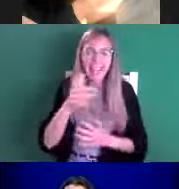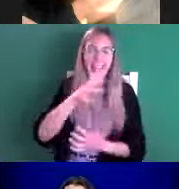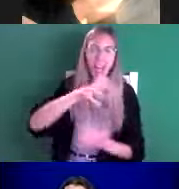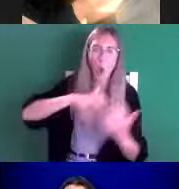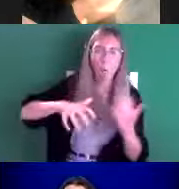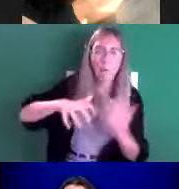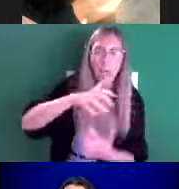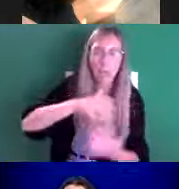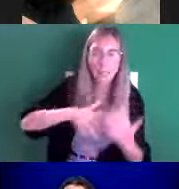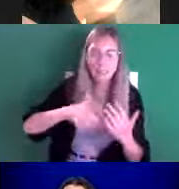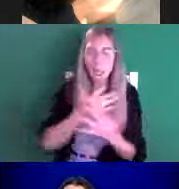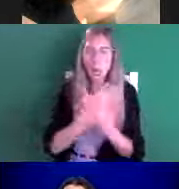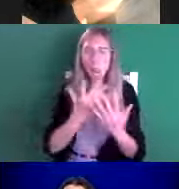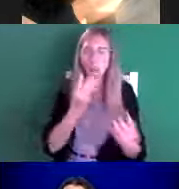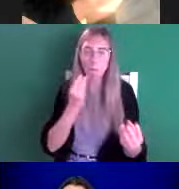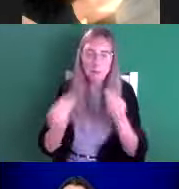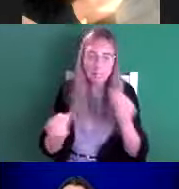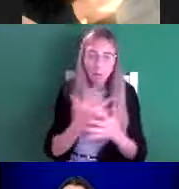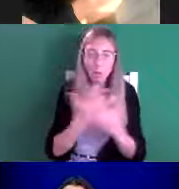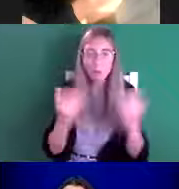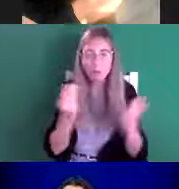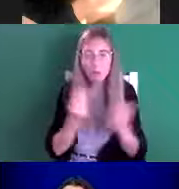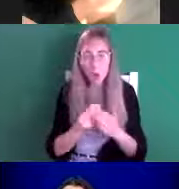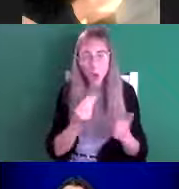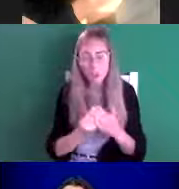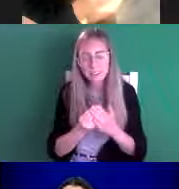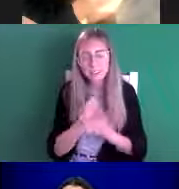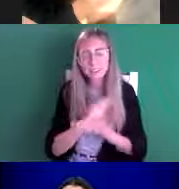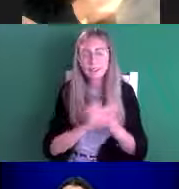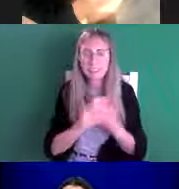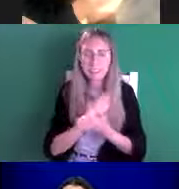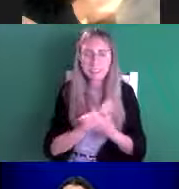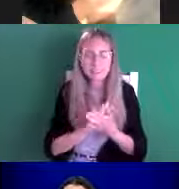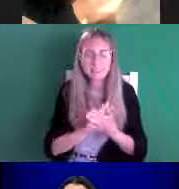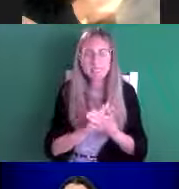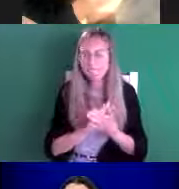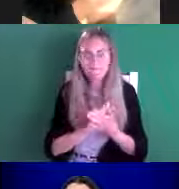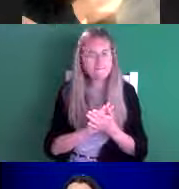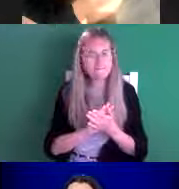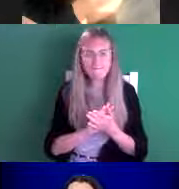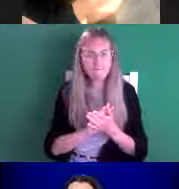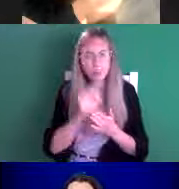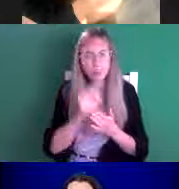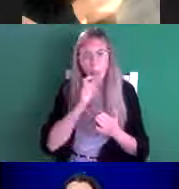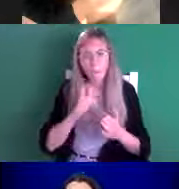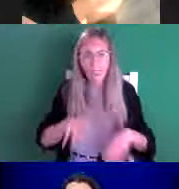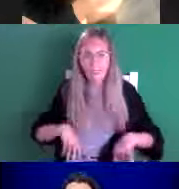materials a lot of costs you were going to do yourself out of paying yourself and it was also